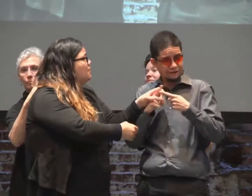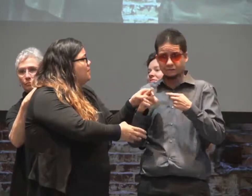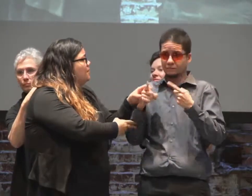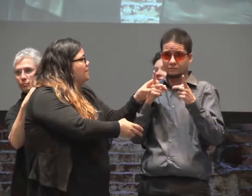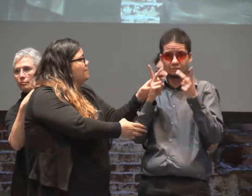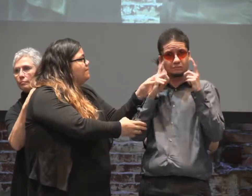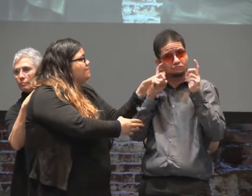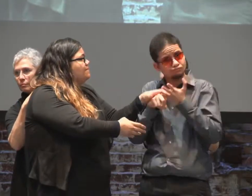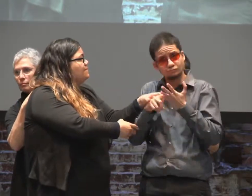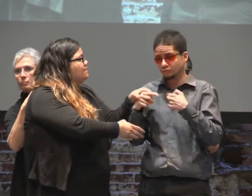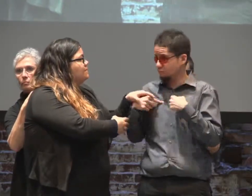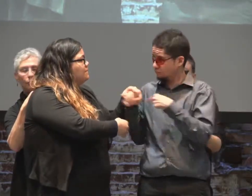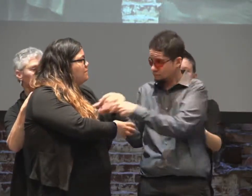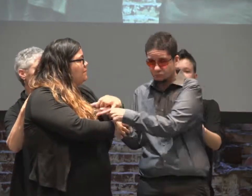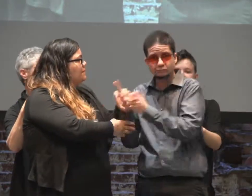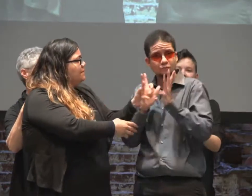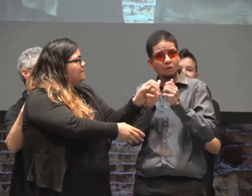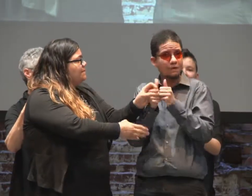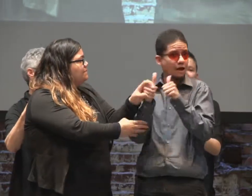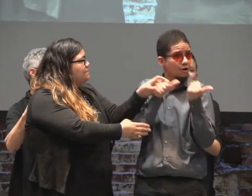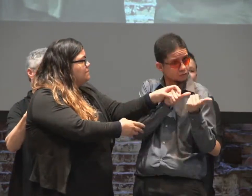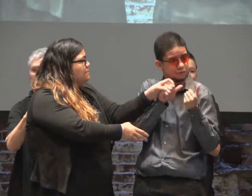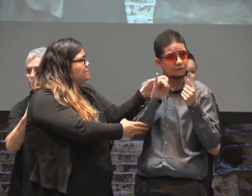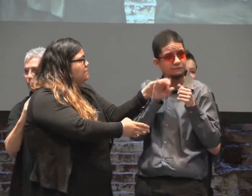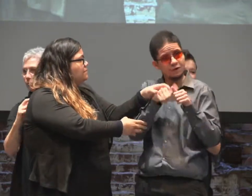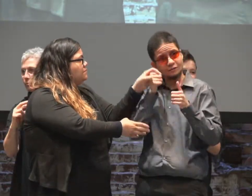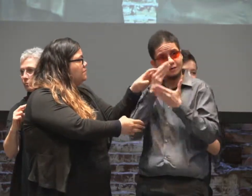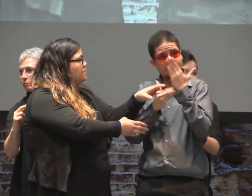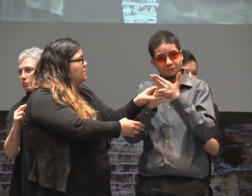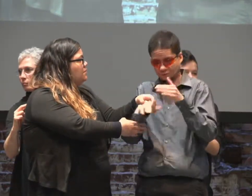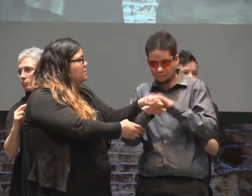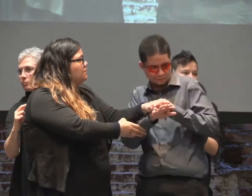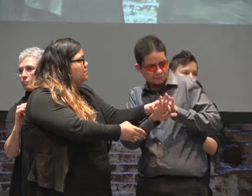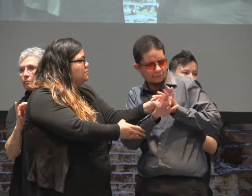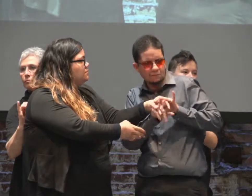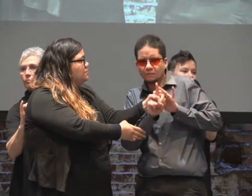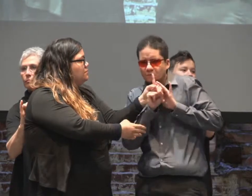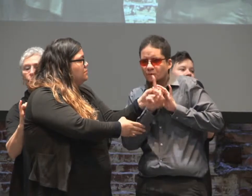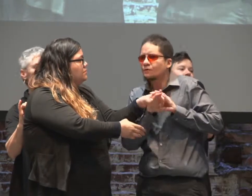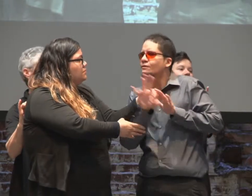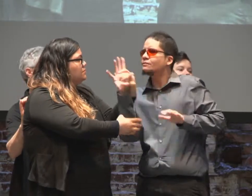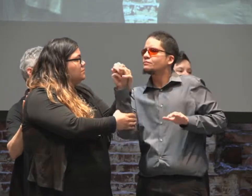that is being used for receiving tactile ASL is where the information needs to be.